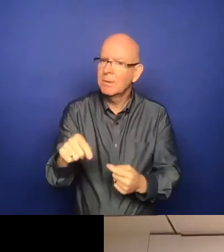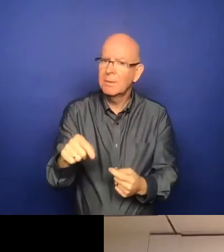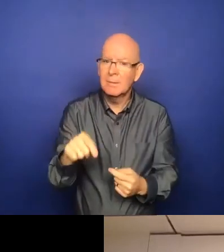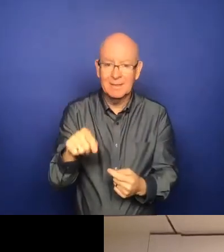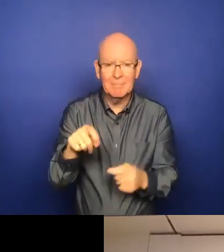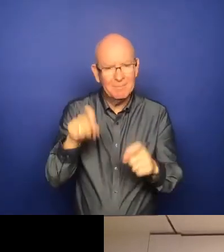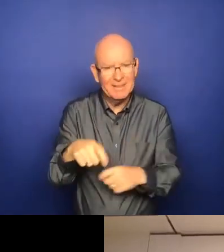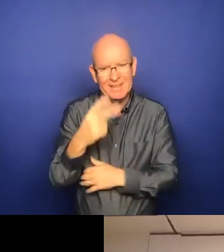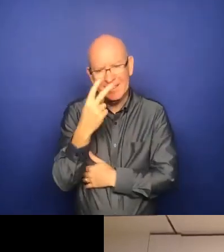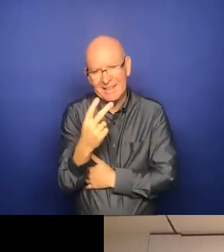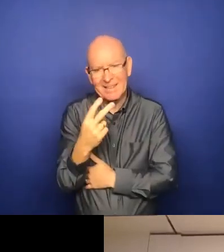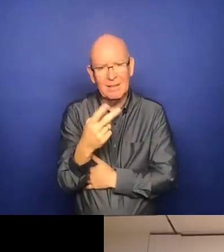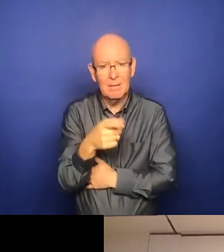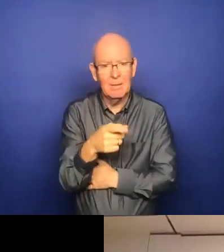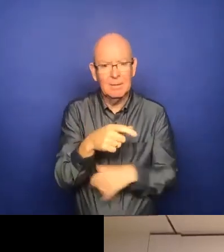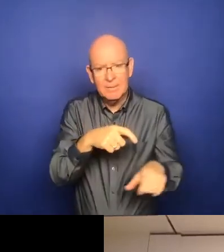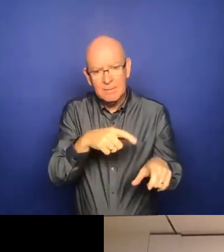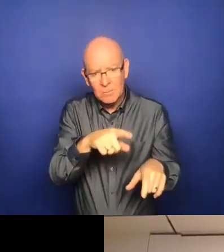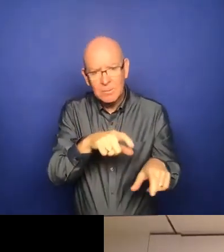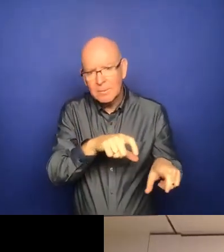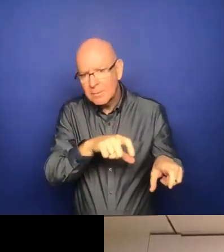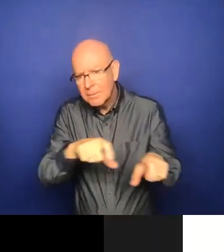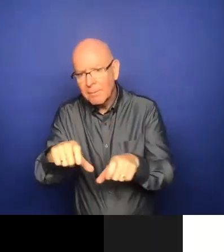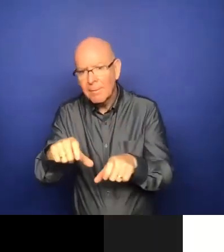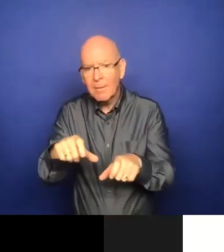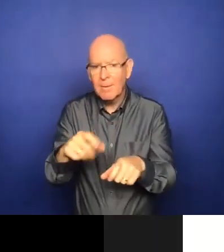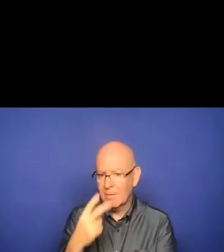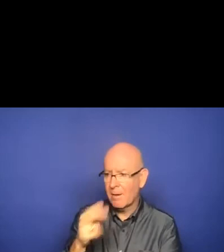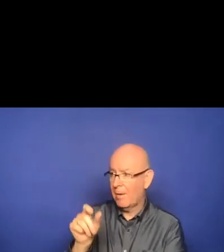to actually close the gaps that are still persistent